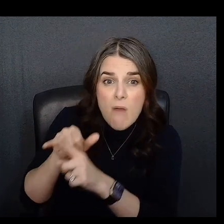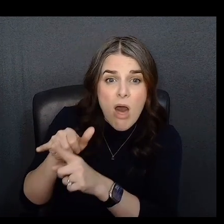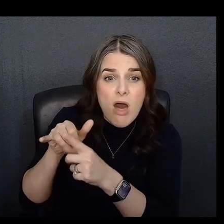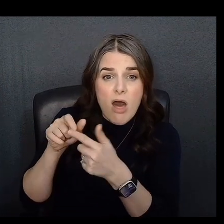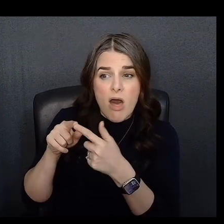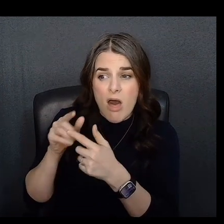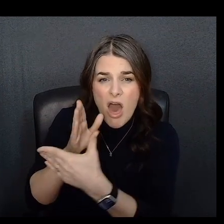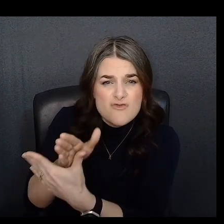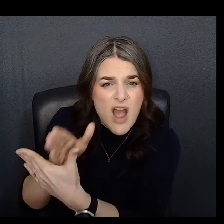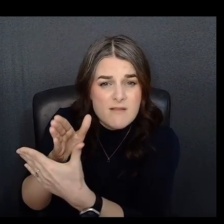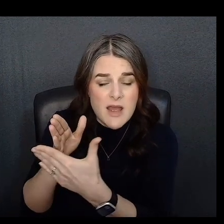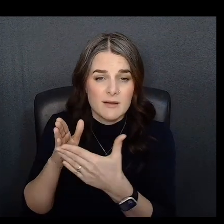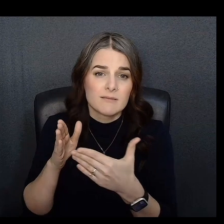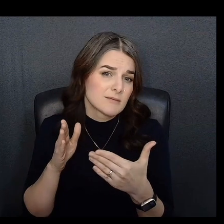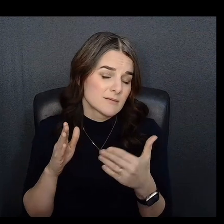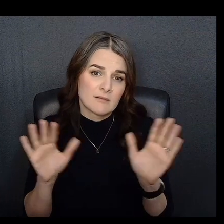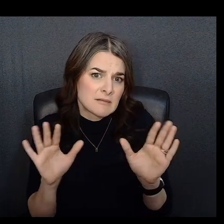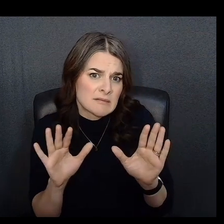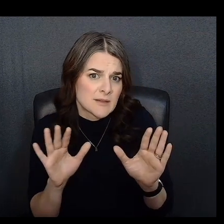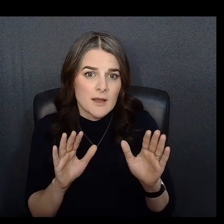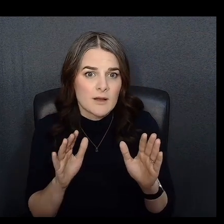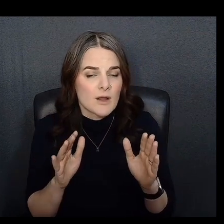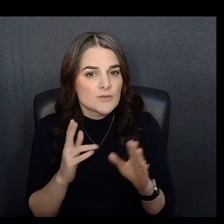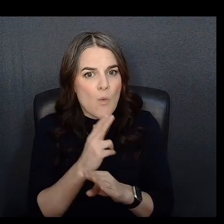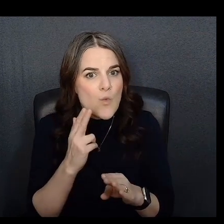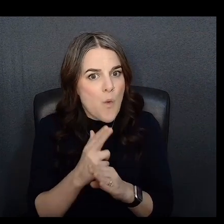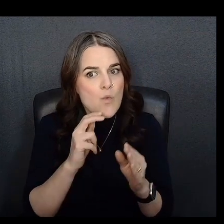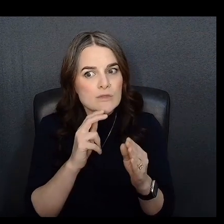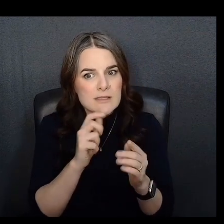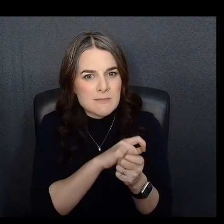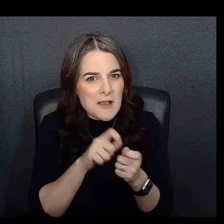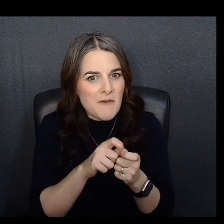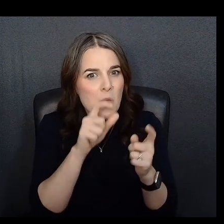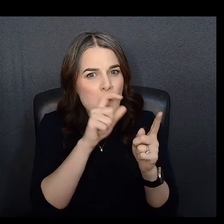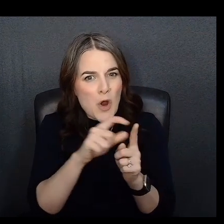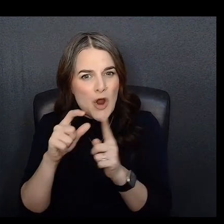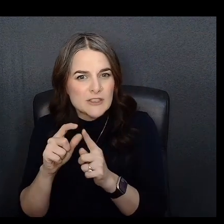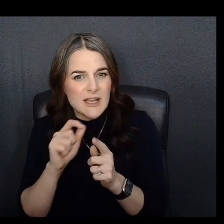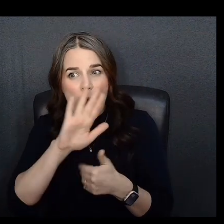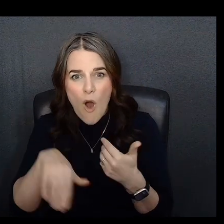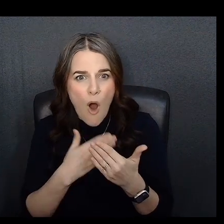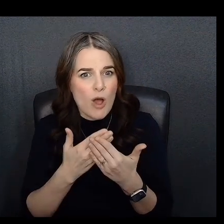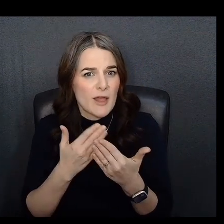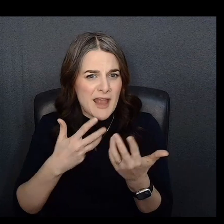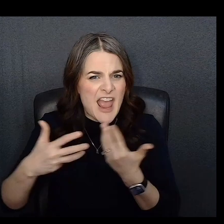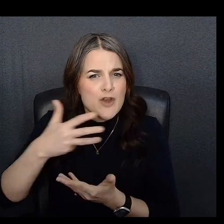We don't use certain words in every single interaction, so being cognizant and encouraging